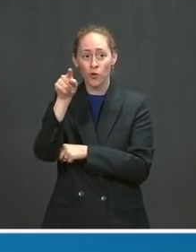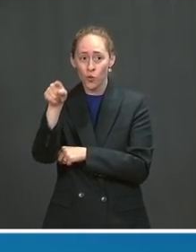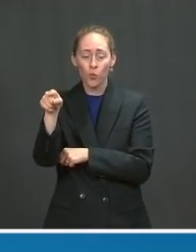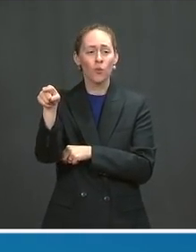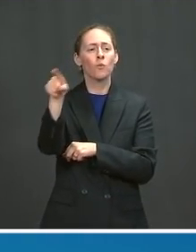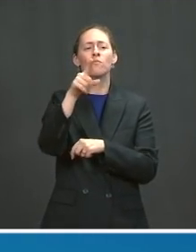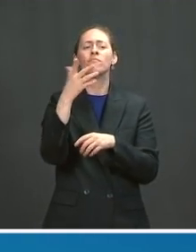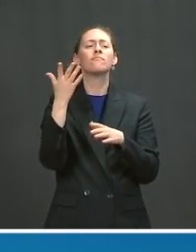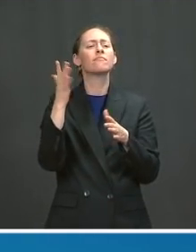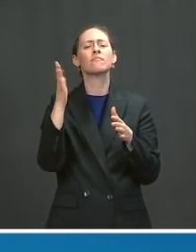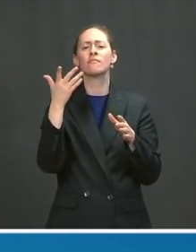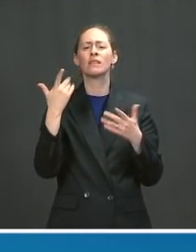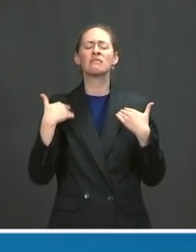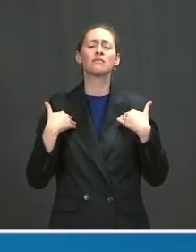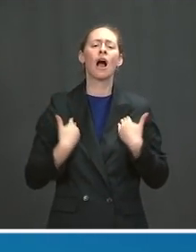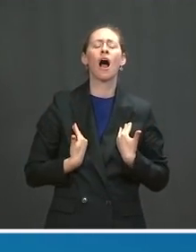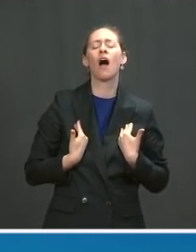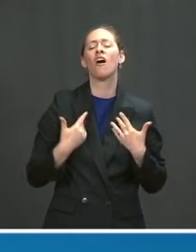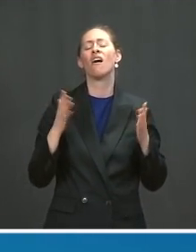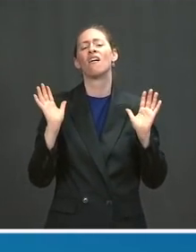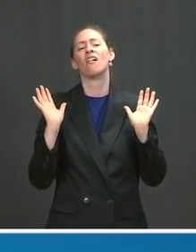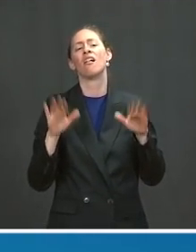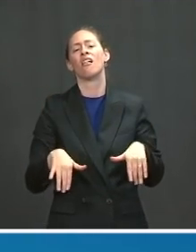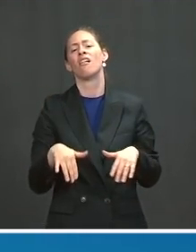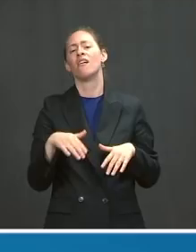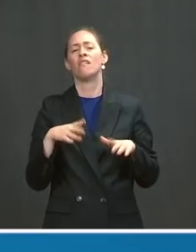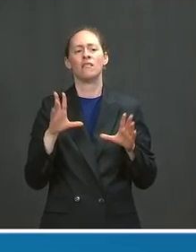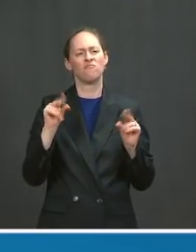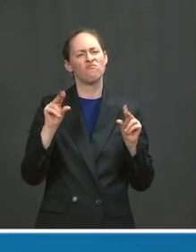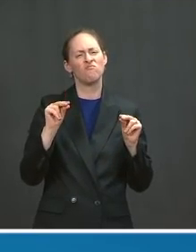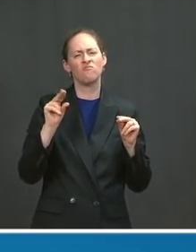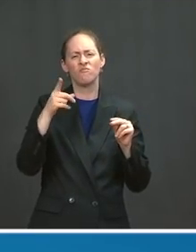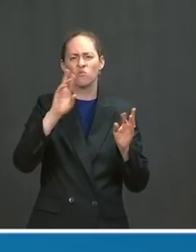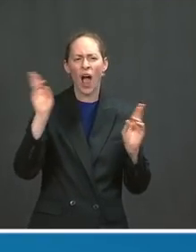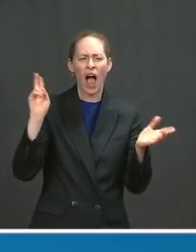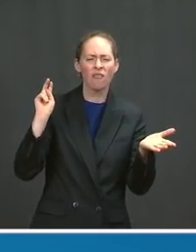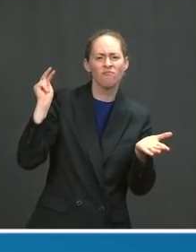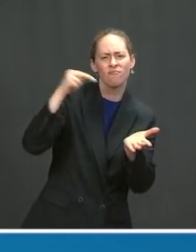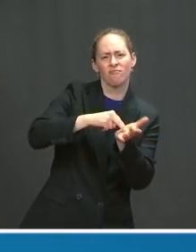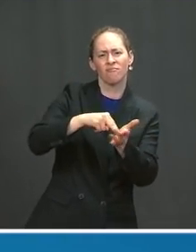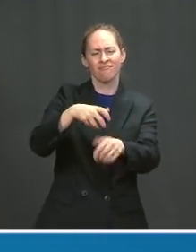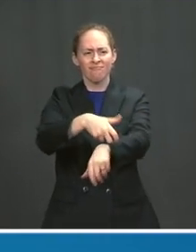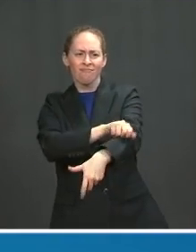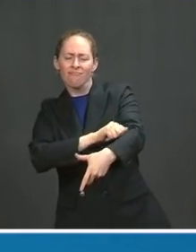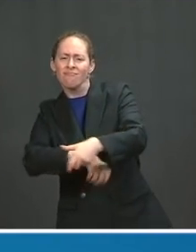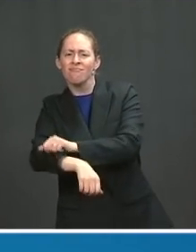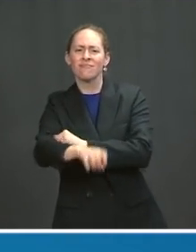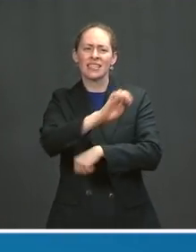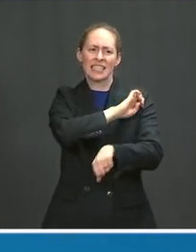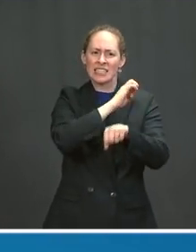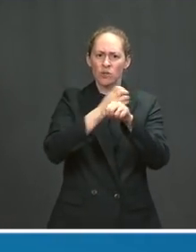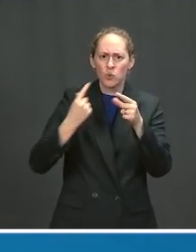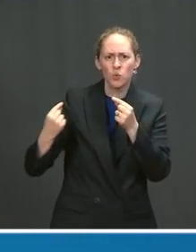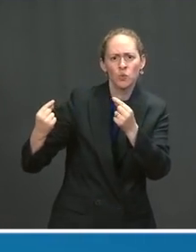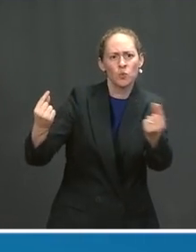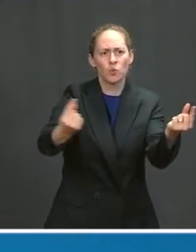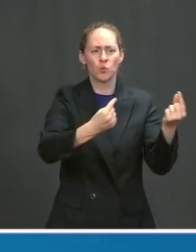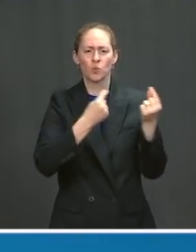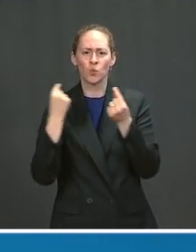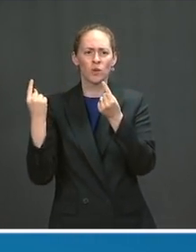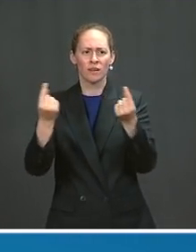You are ambitious. You are a fierce fighting force.